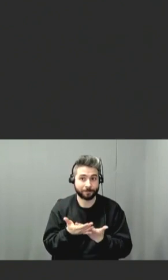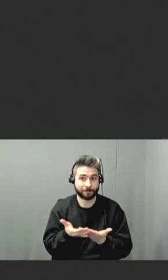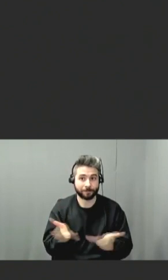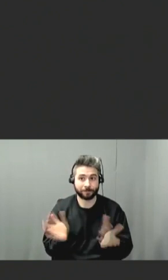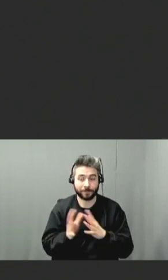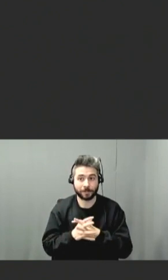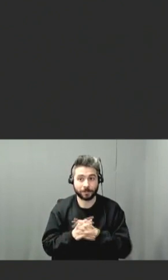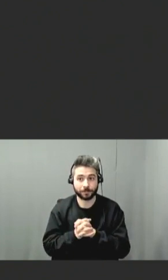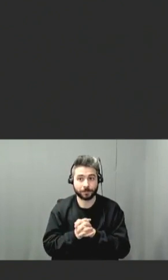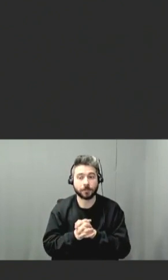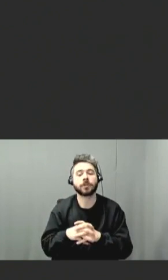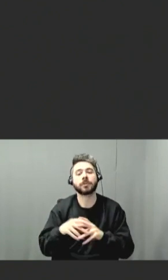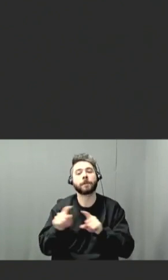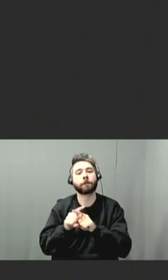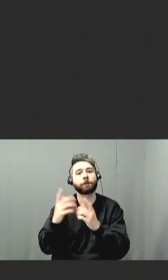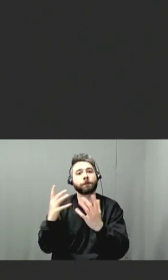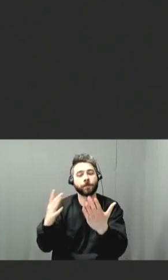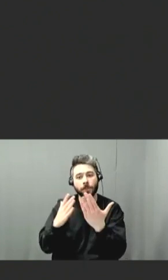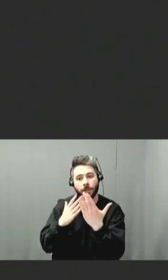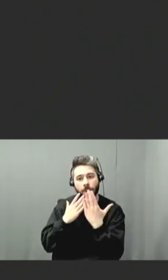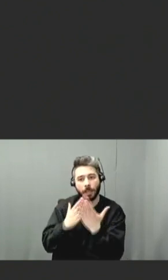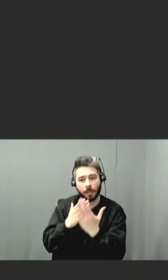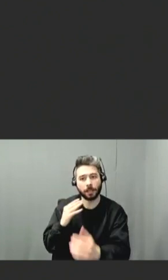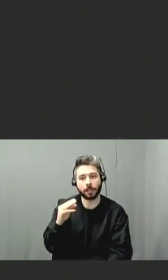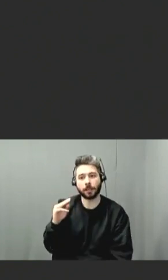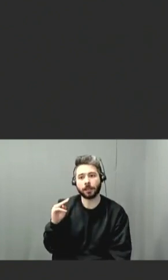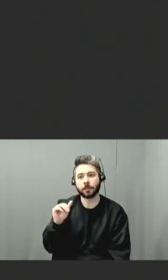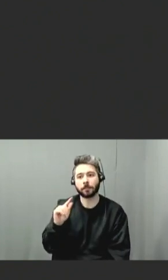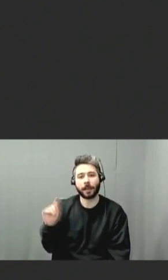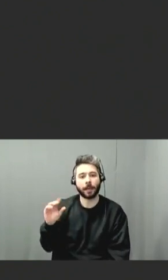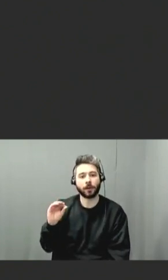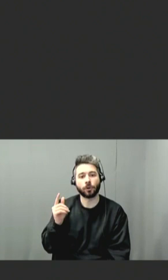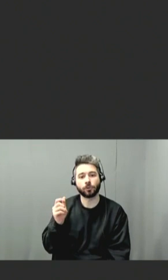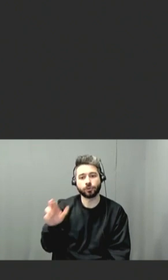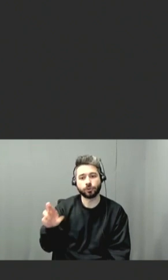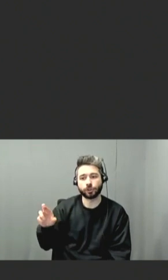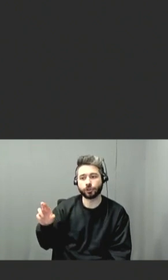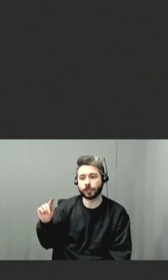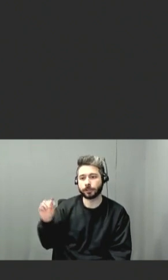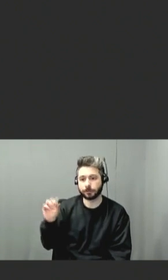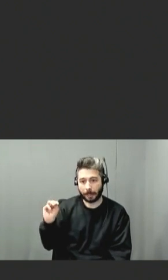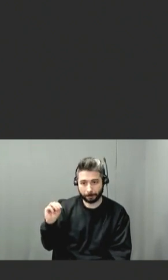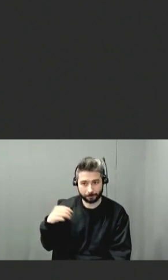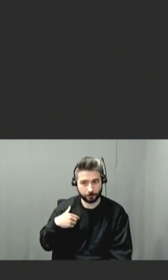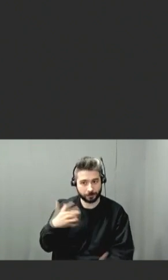And I also want to thank Matt Oster and Tom Shimabukuro for being on in the event there were